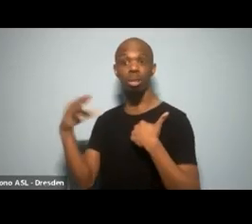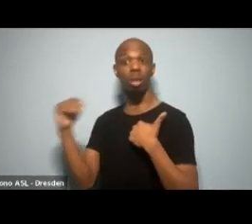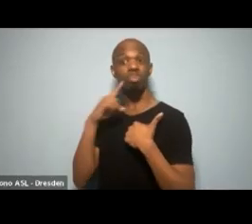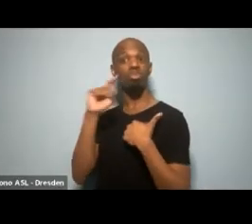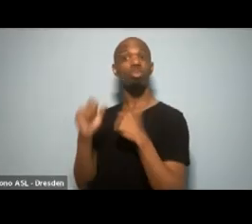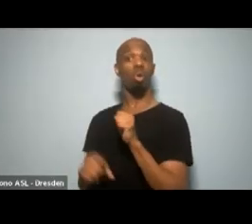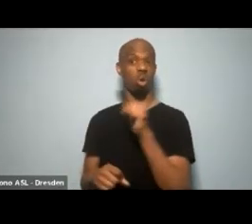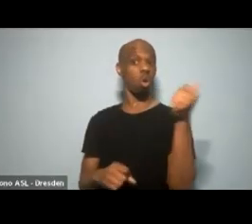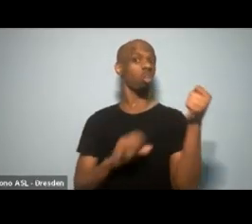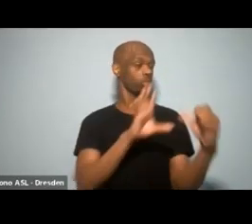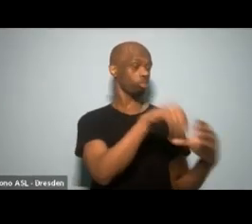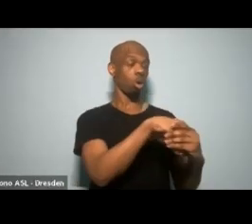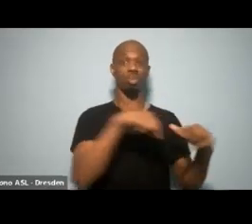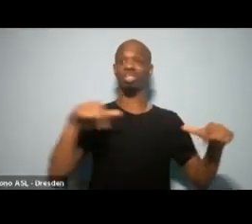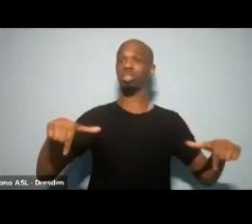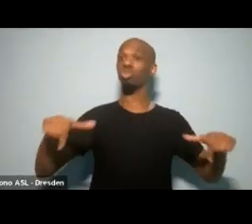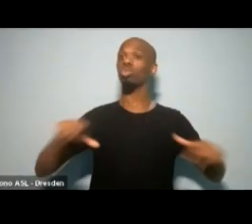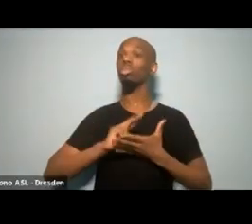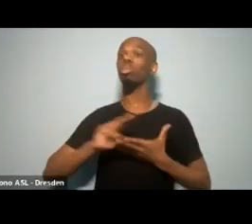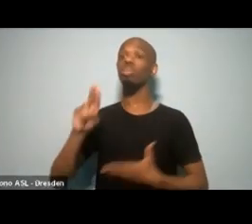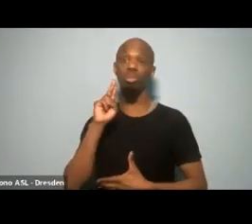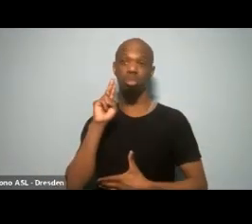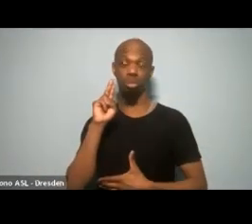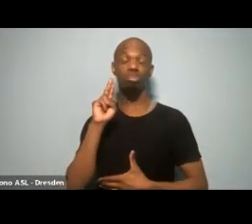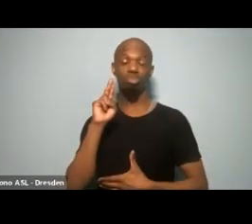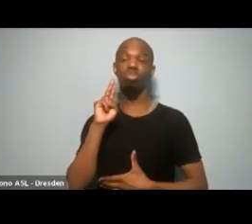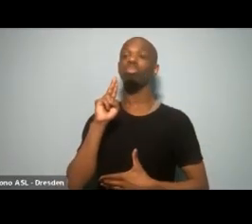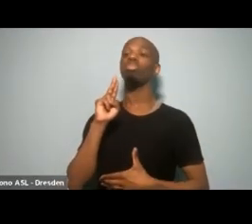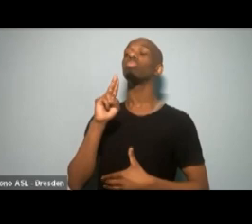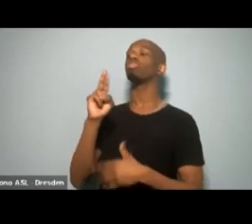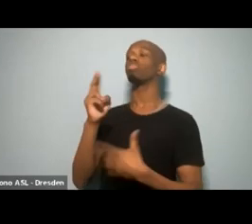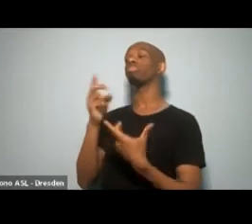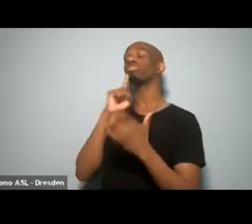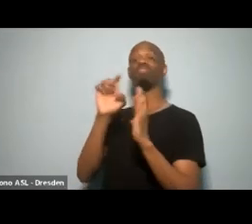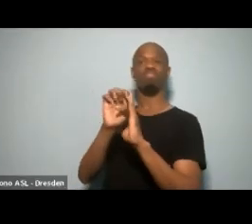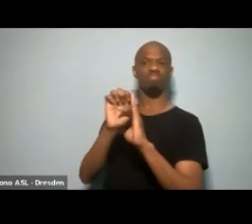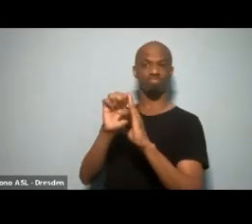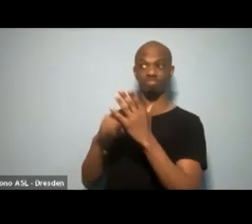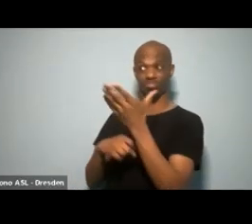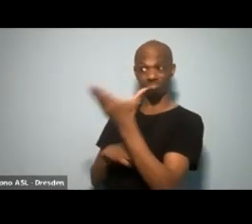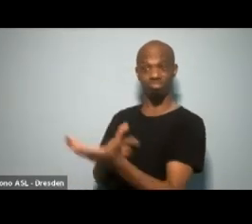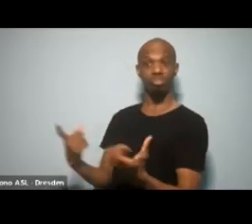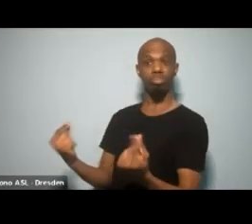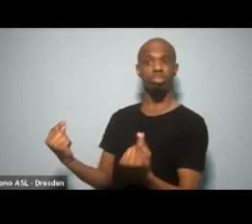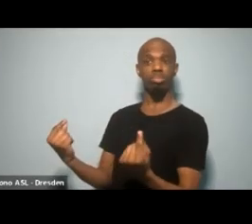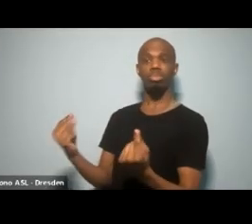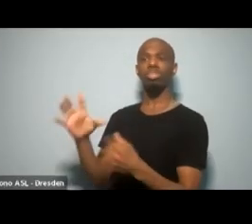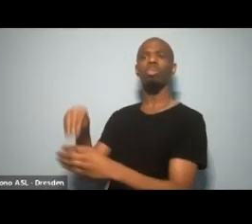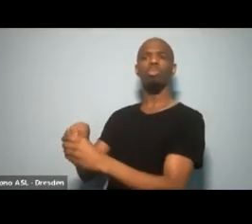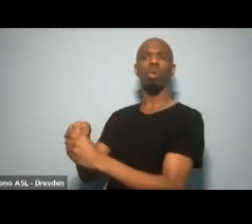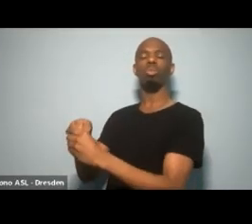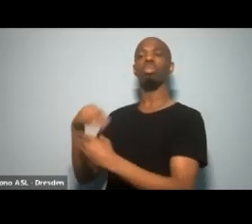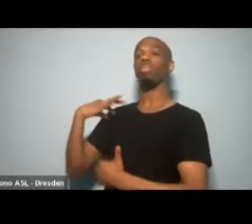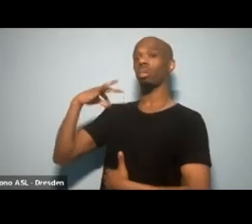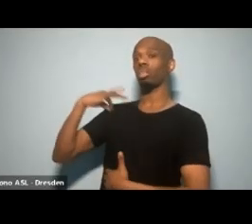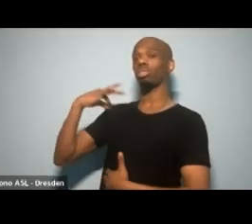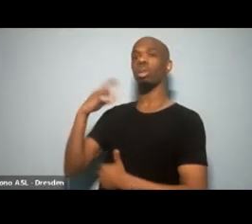Such as, among other things, volunteering to participate in the search advisory committee